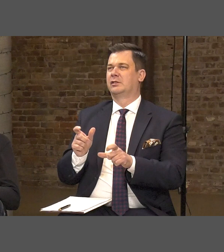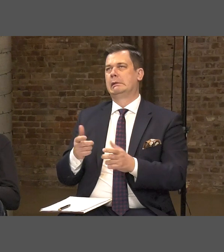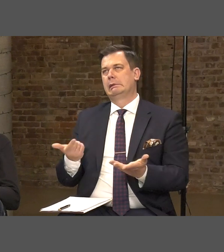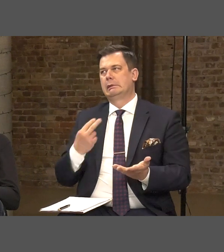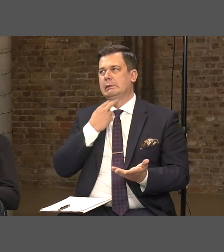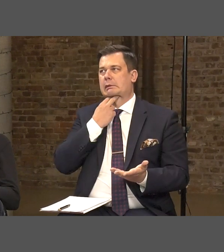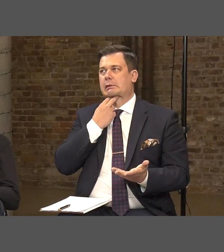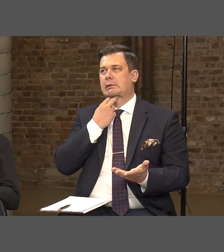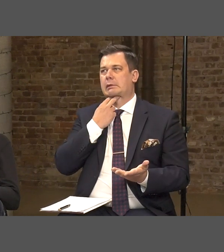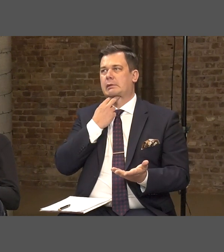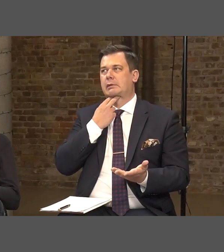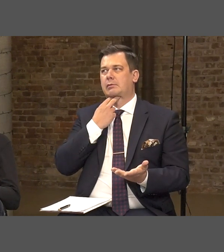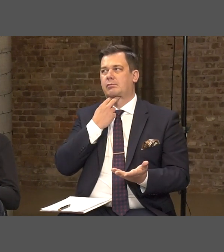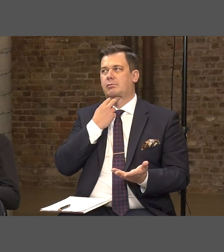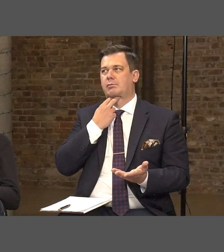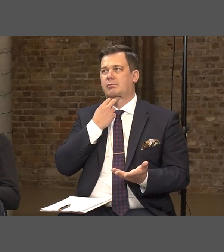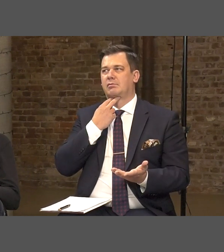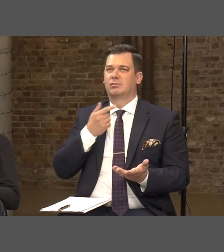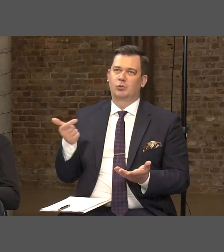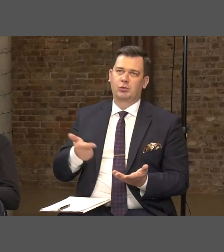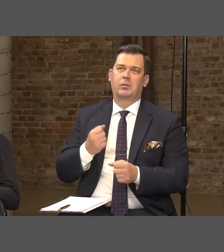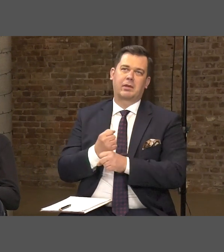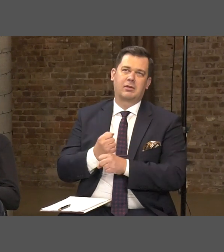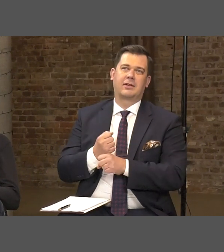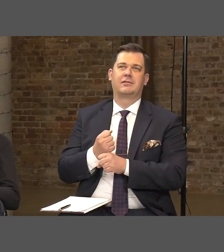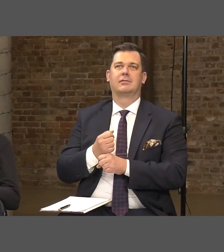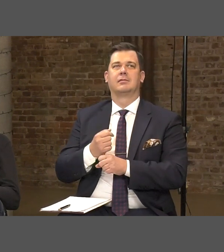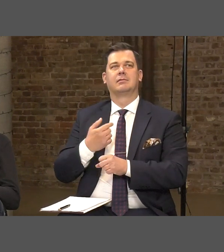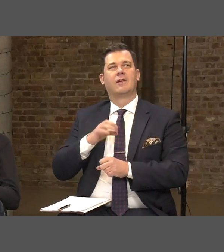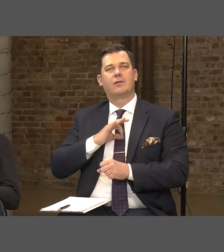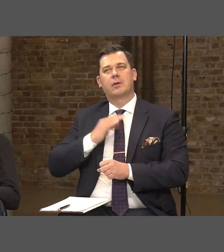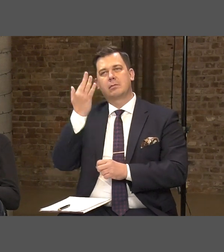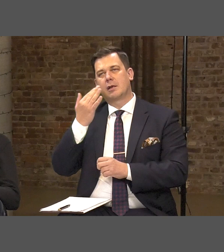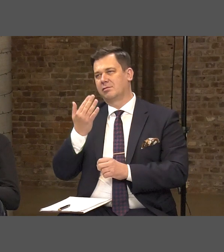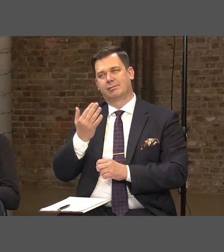or is it rather just an obligation, because "I have to work",